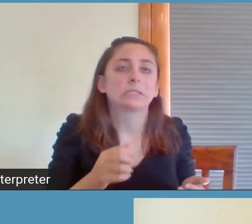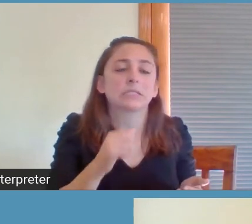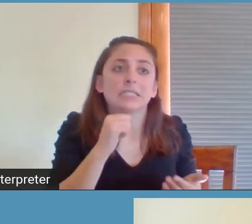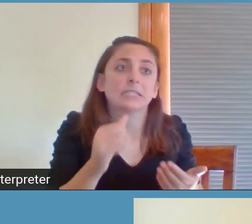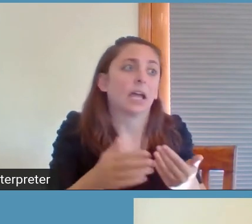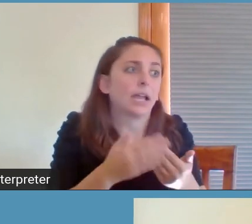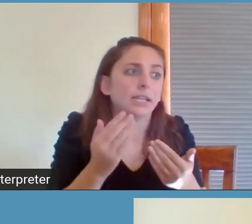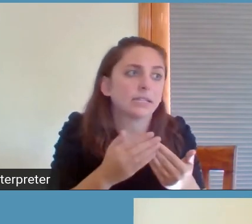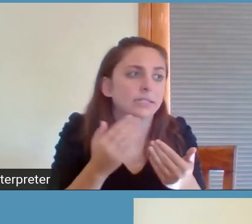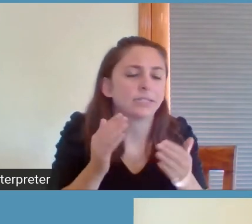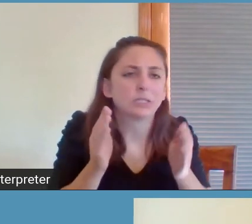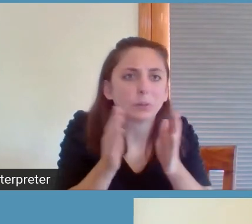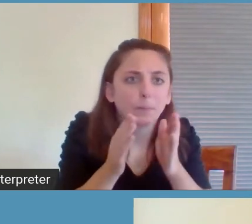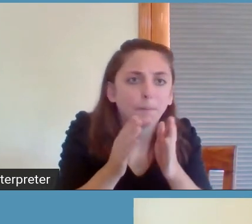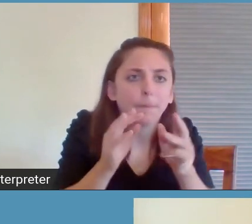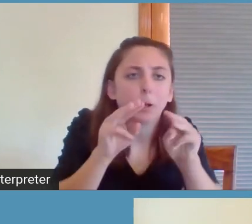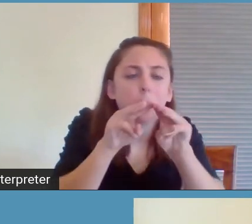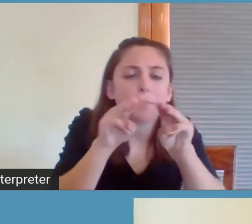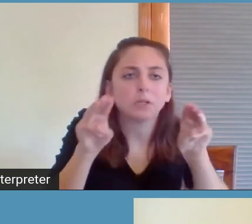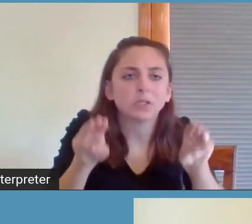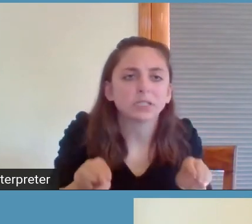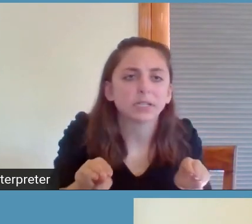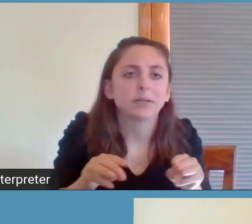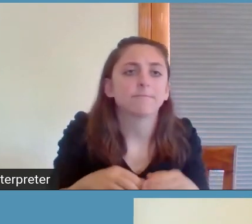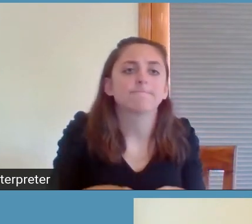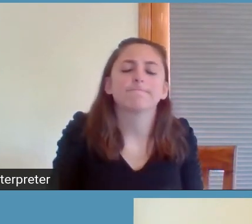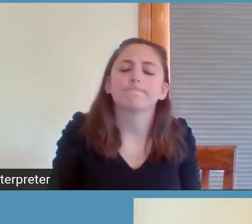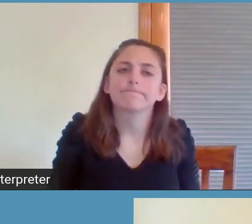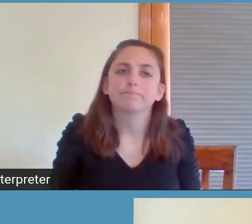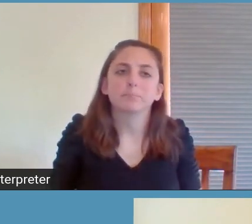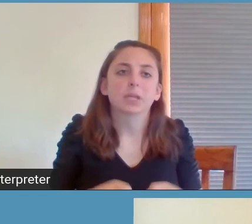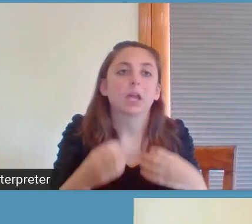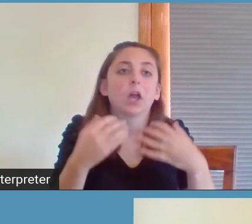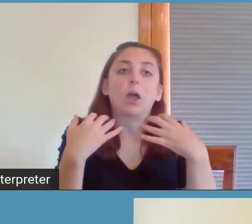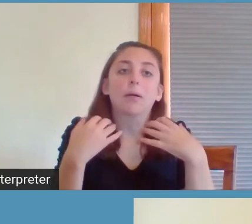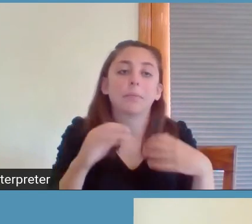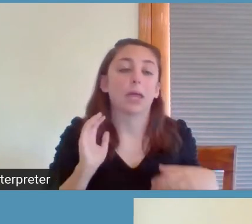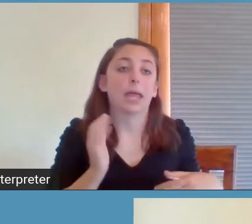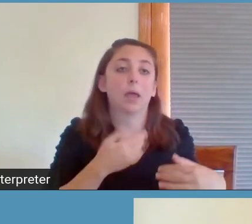to do i mean most a lot of our audience that we're aiming at is this sort of in-house team